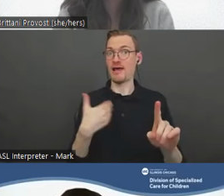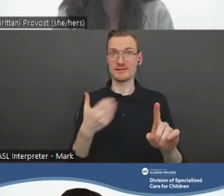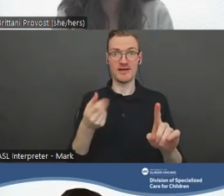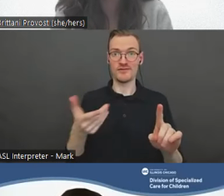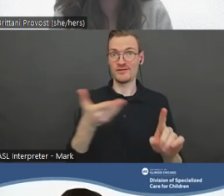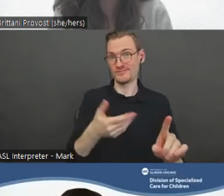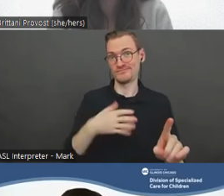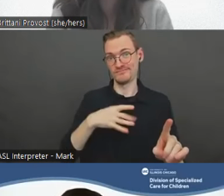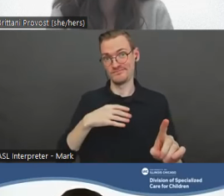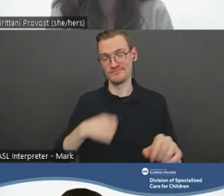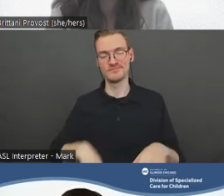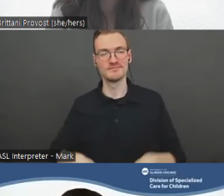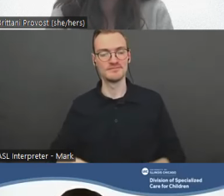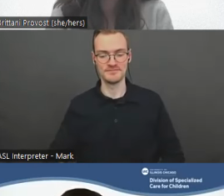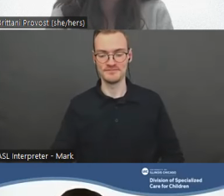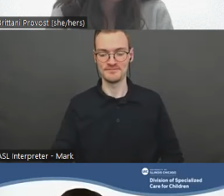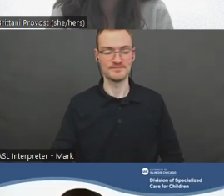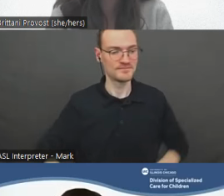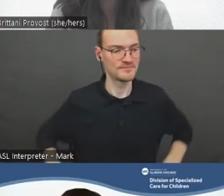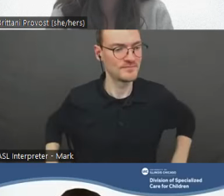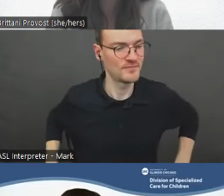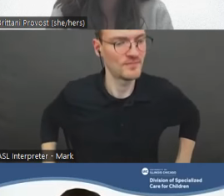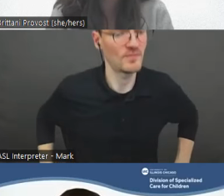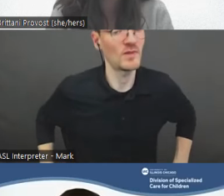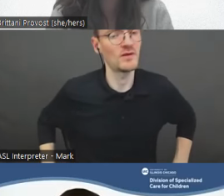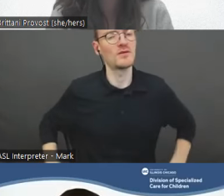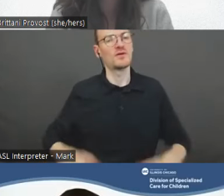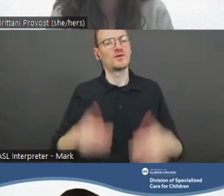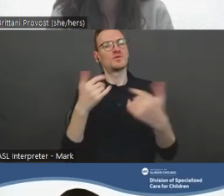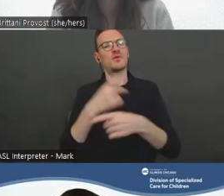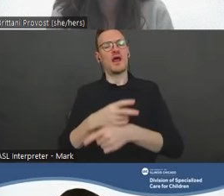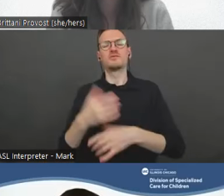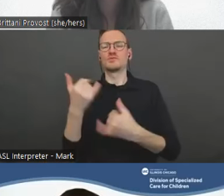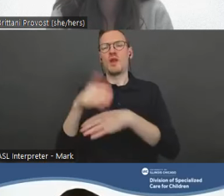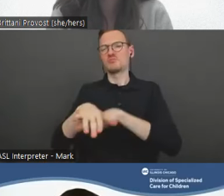Okay, so tonight, we're going to go over a DSCC overview, just something brief. Many